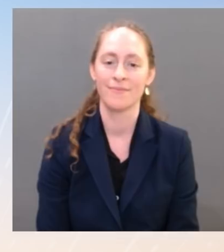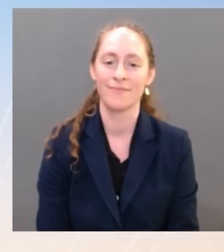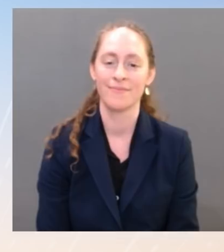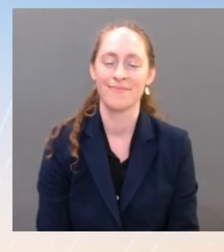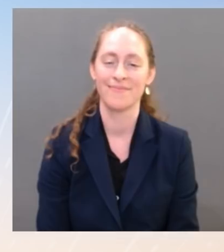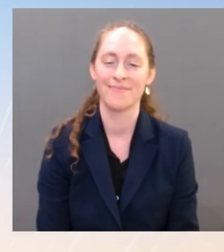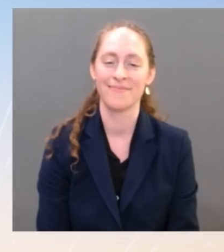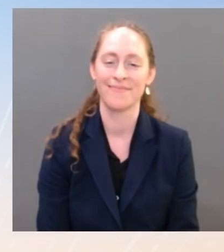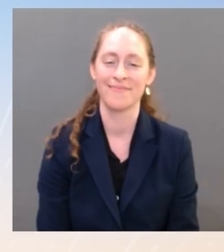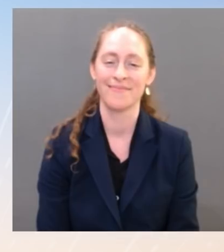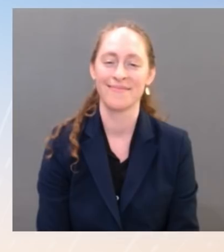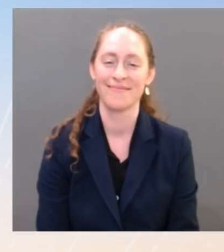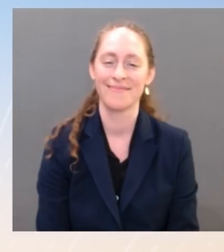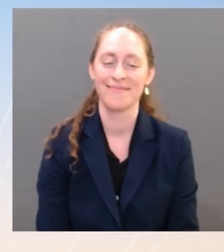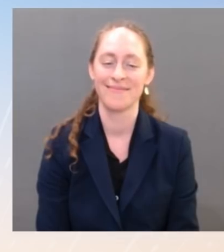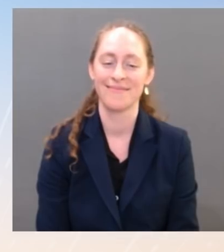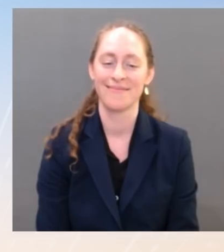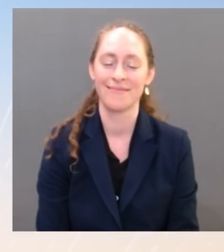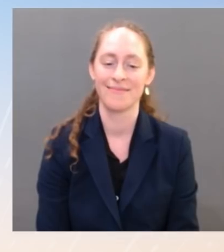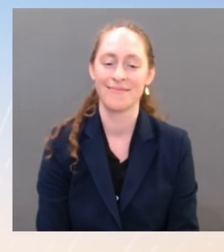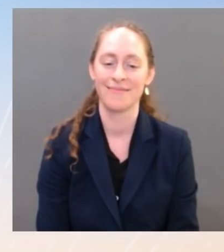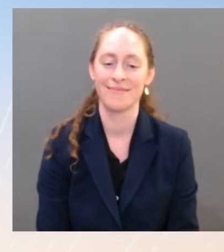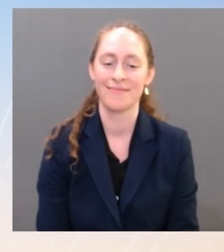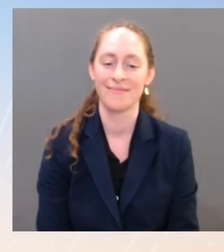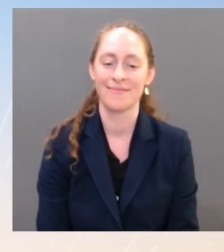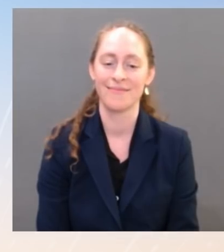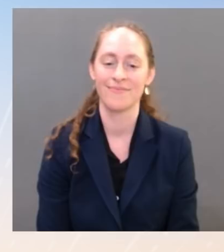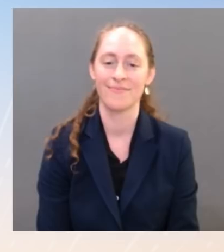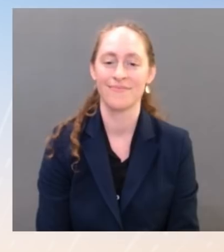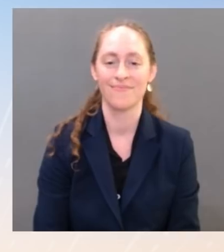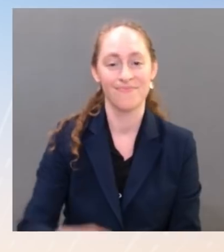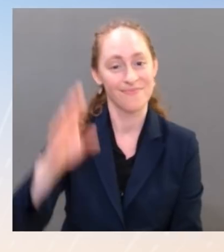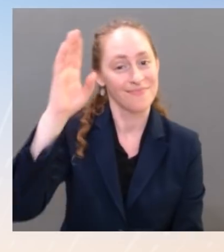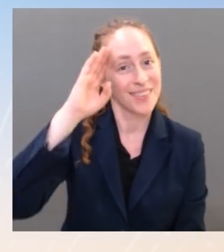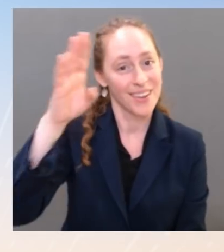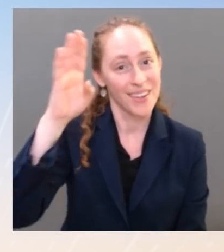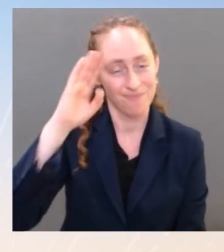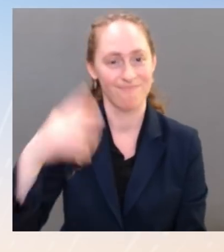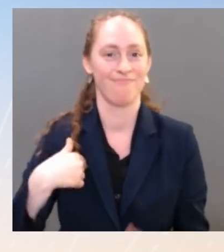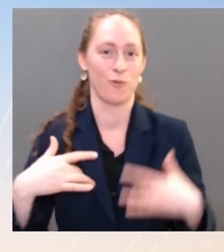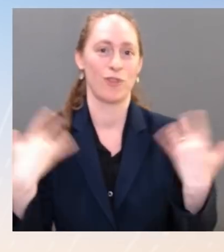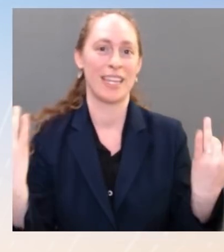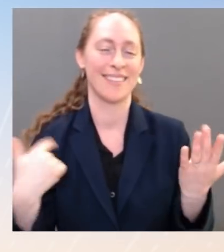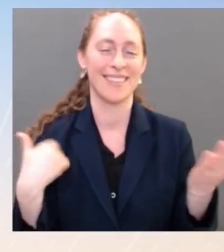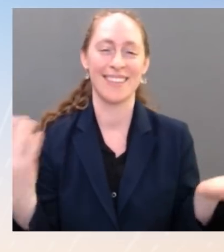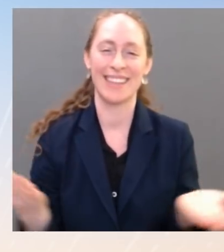Mr. Landrieu: Good day, everyone. It's great to be here. Six months ago, the president signed into law